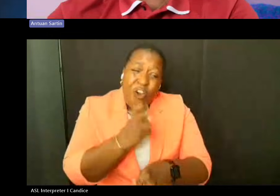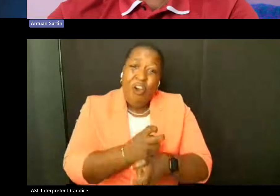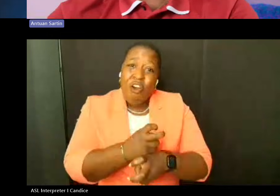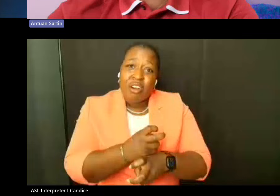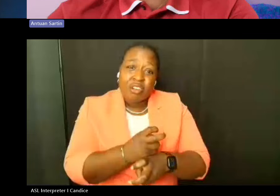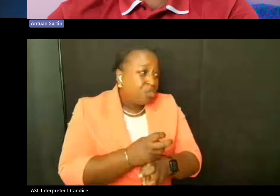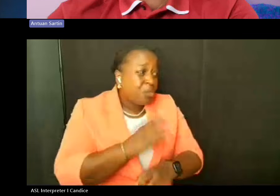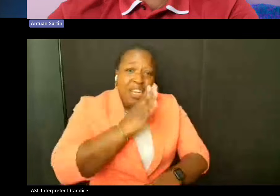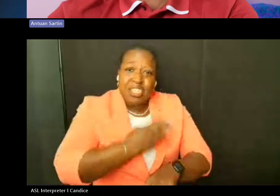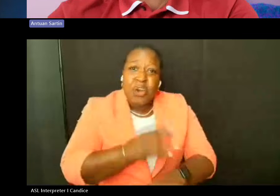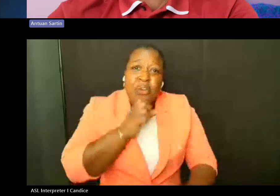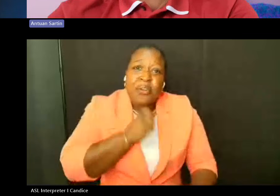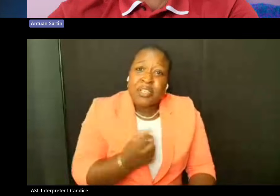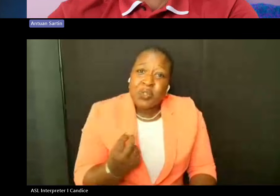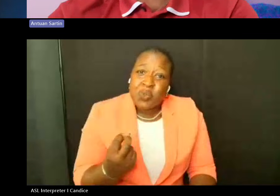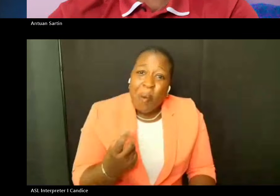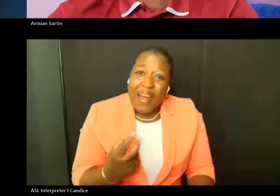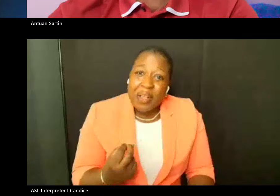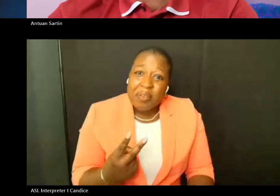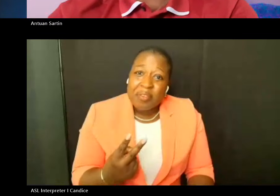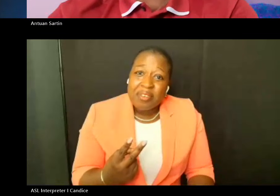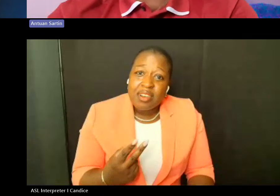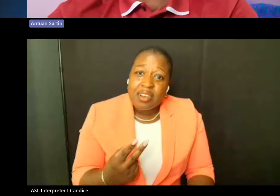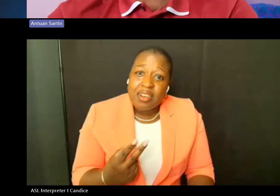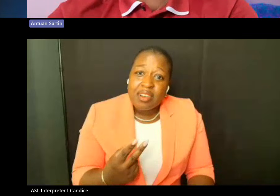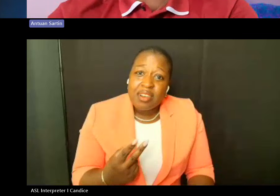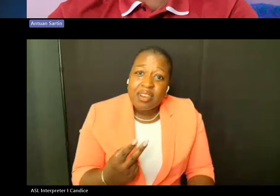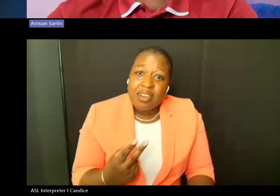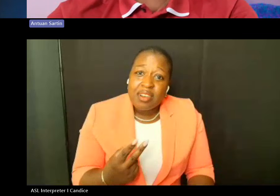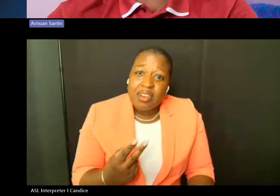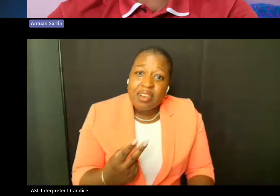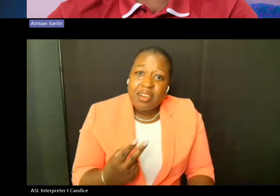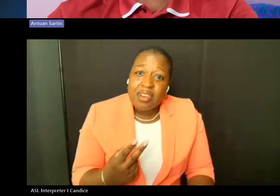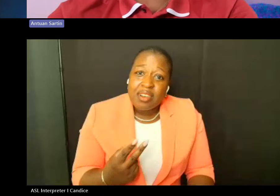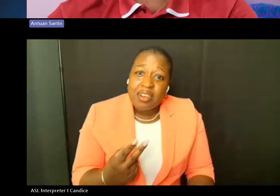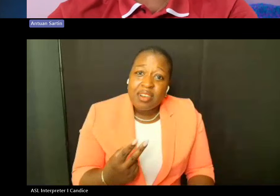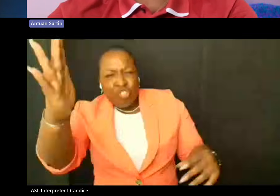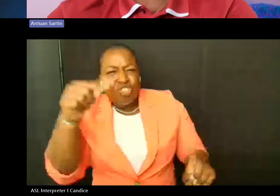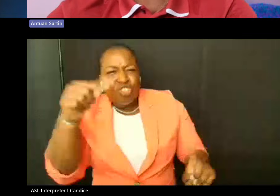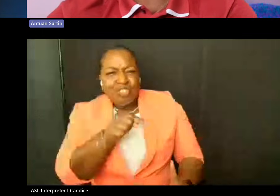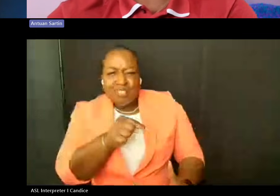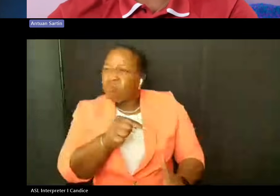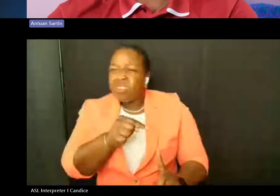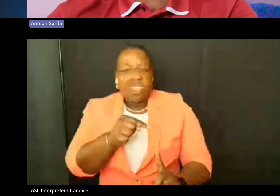the -- trying to see the future. And that's been my biggest challenge right now, mentally,